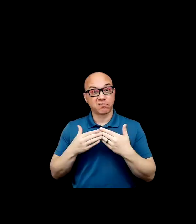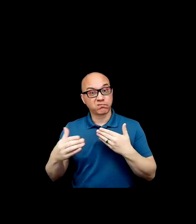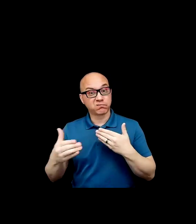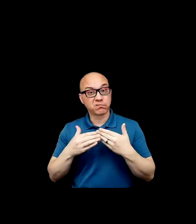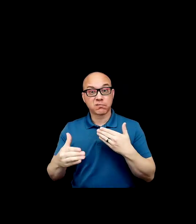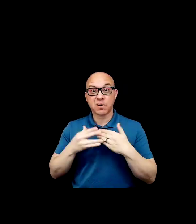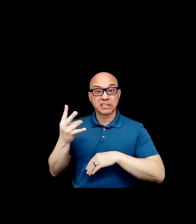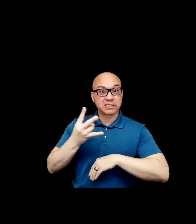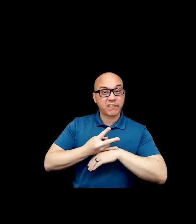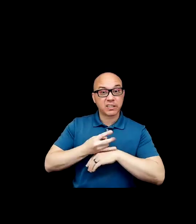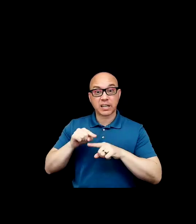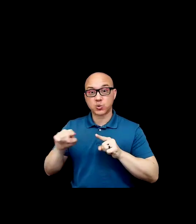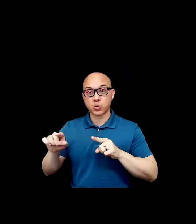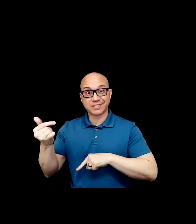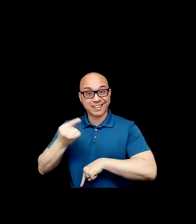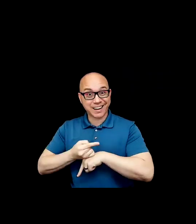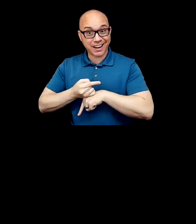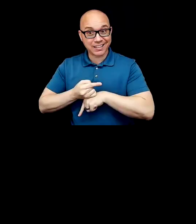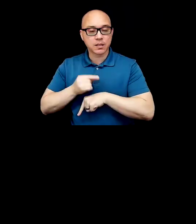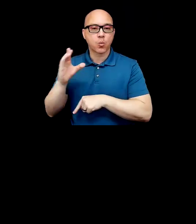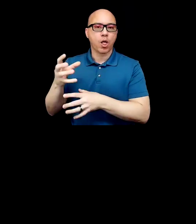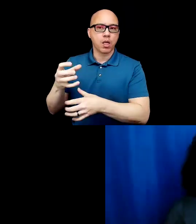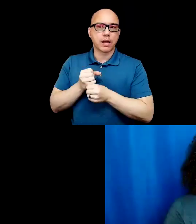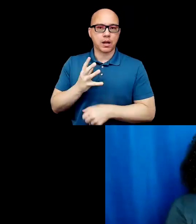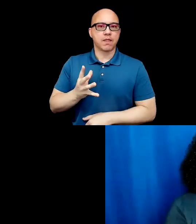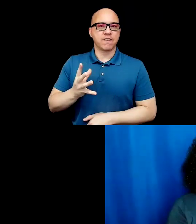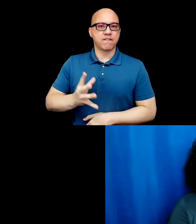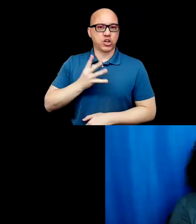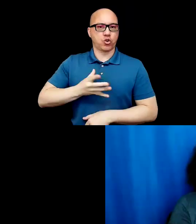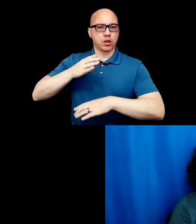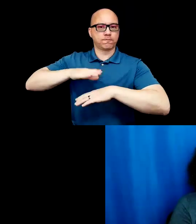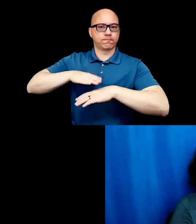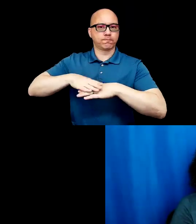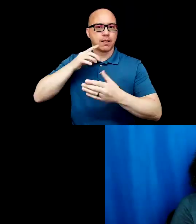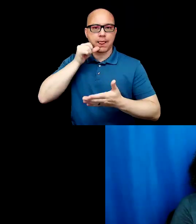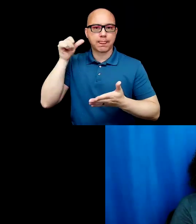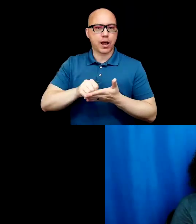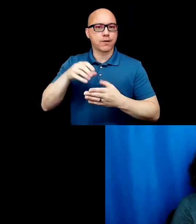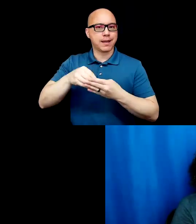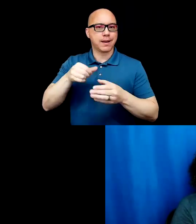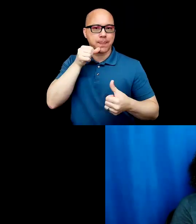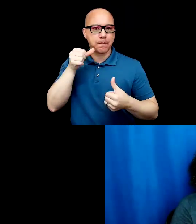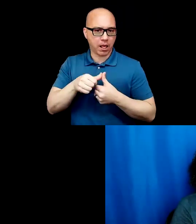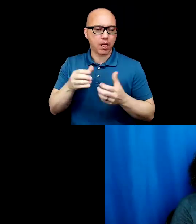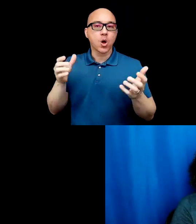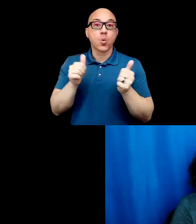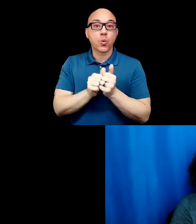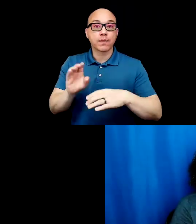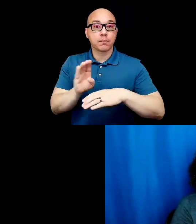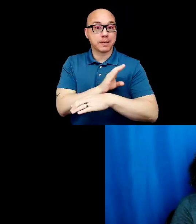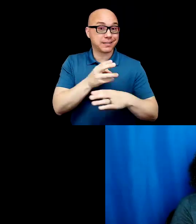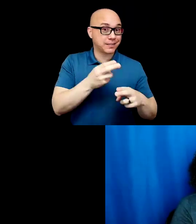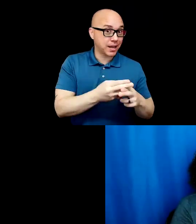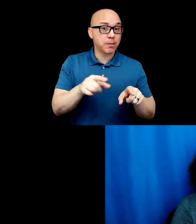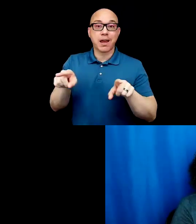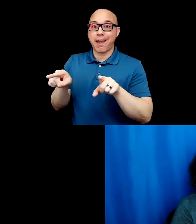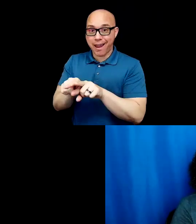receive the official notice in the mail with your business name, and the Employer Identification